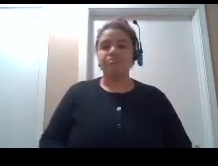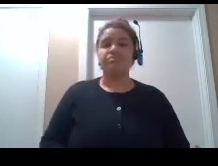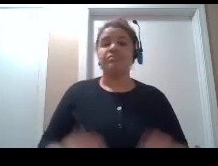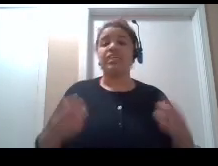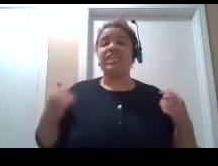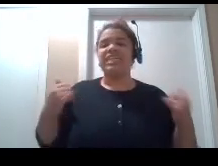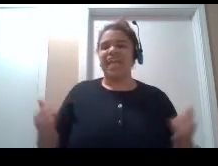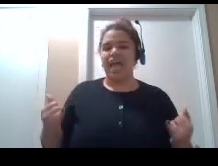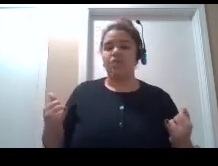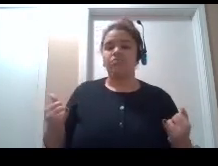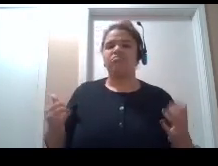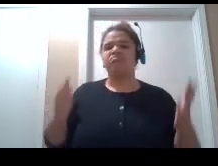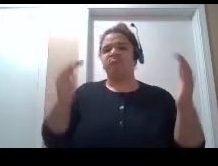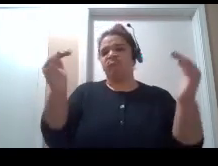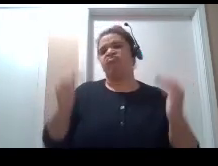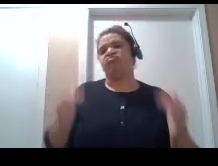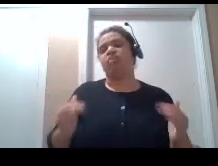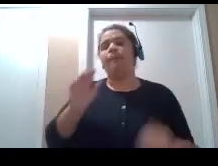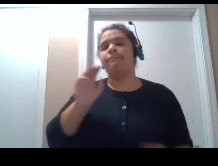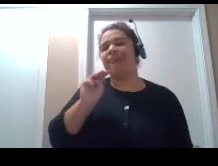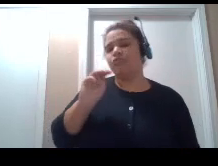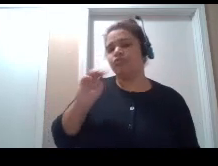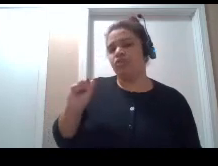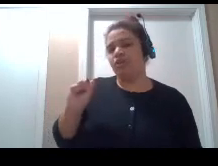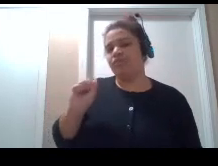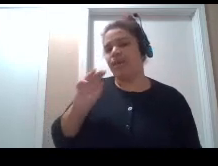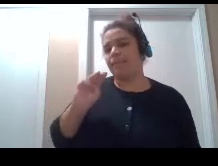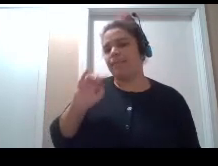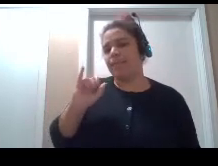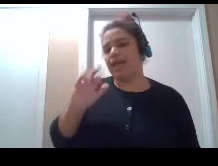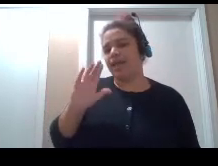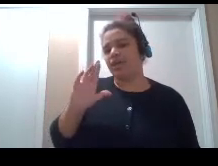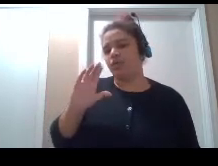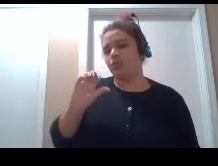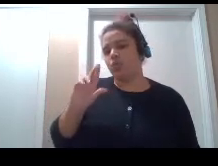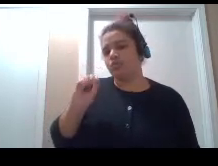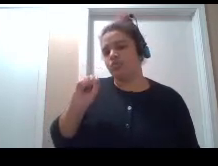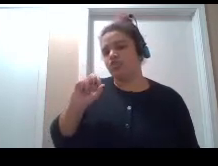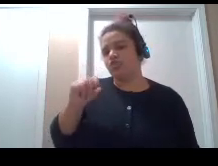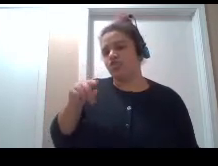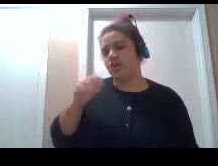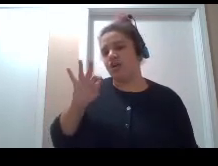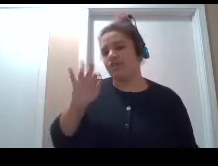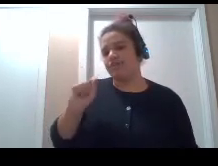of using the Microsoft Teams platform, which is the platform used for the Virtual Hiring Events.